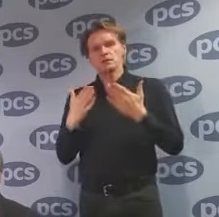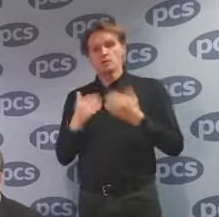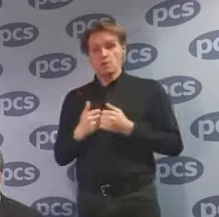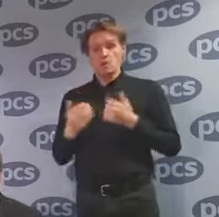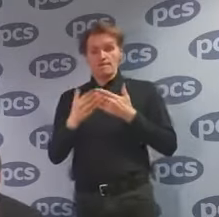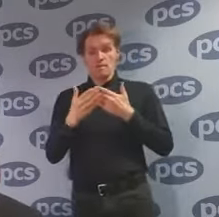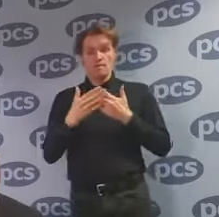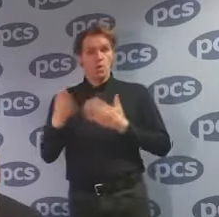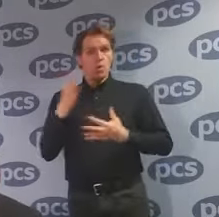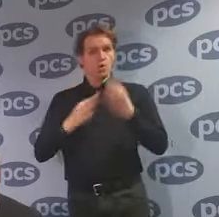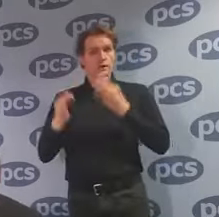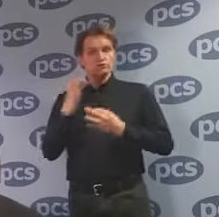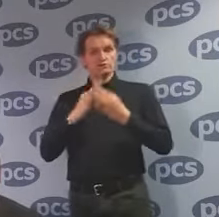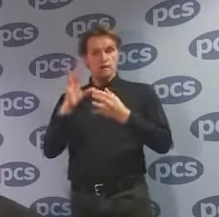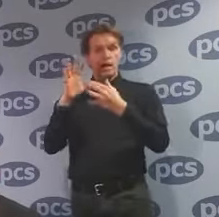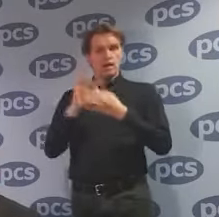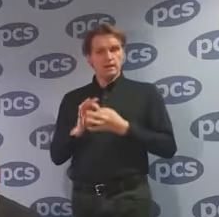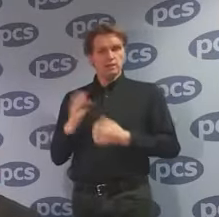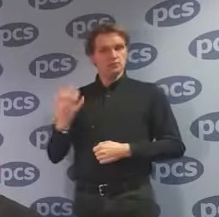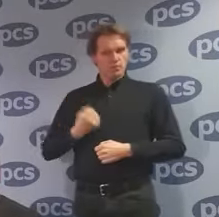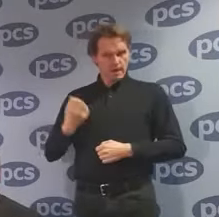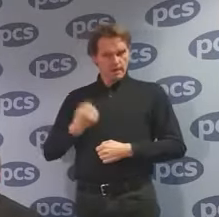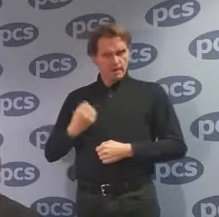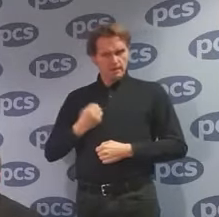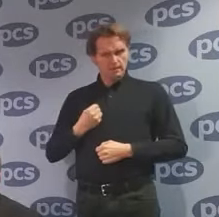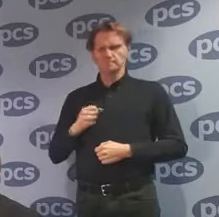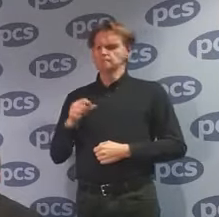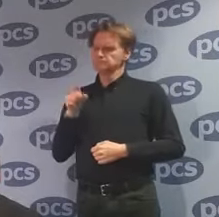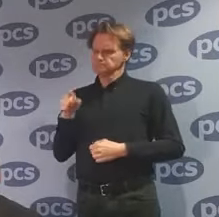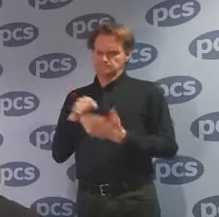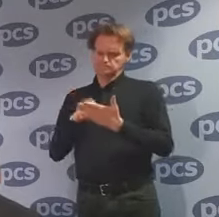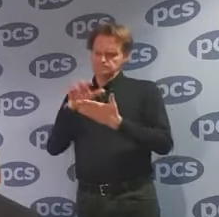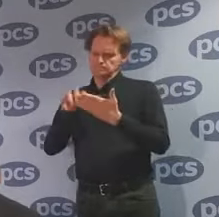and deal with them all I'm just gonna take a question from Brian who works in